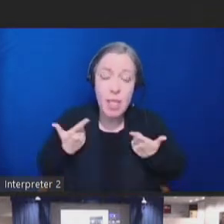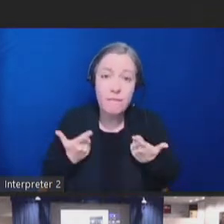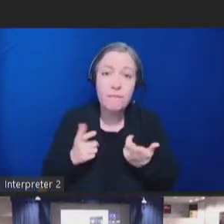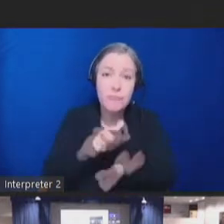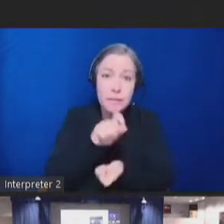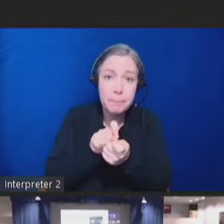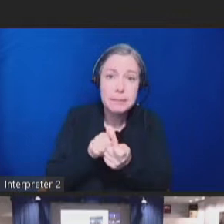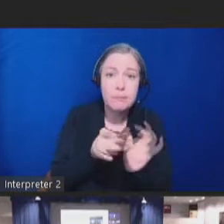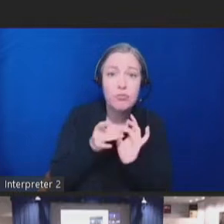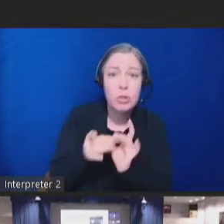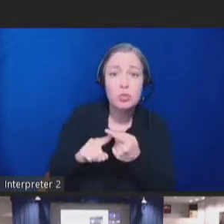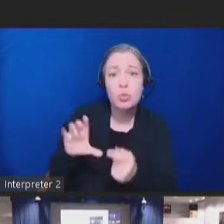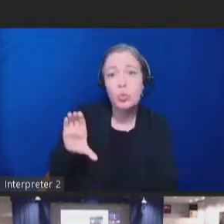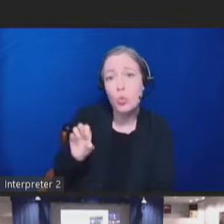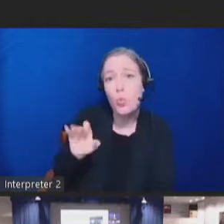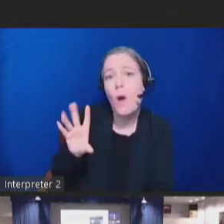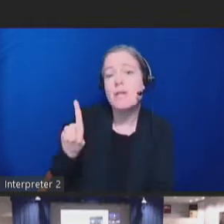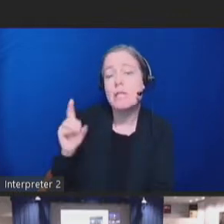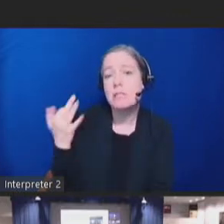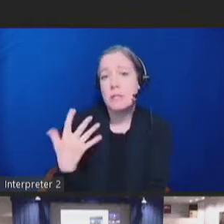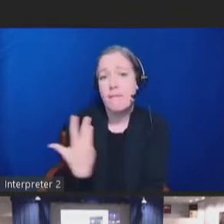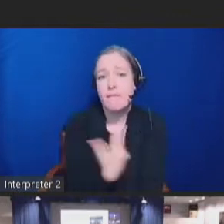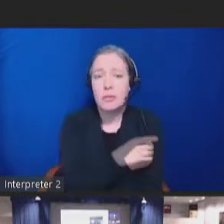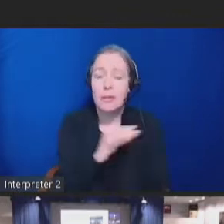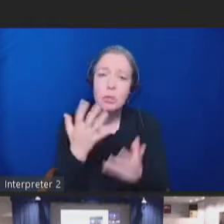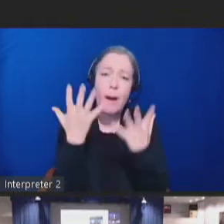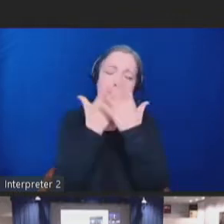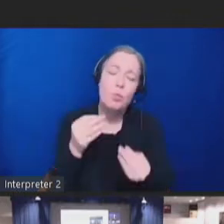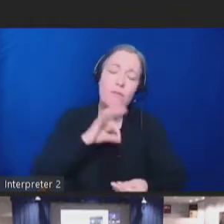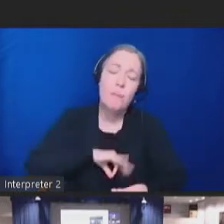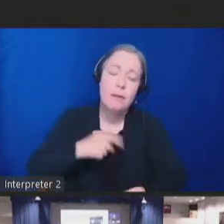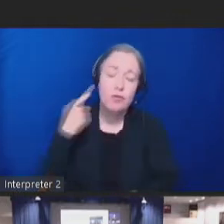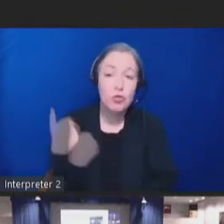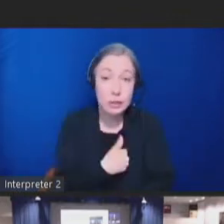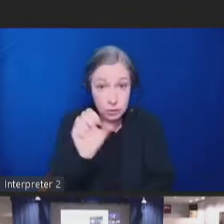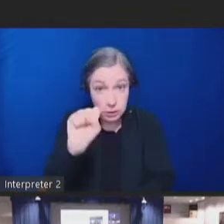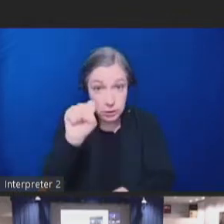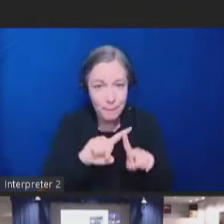And so, that was a beautiful benefit for us. But also, the corps members